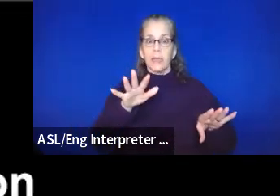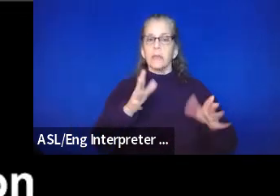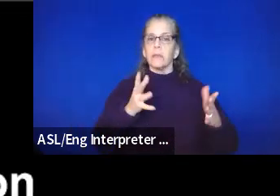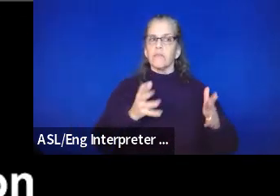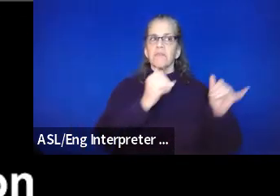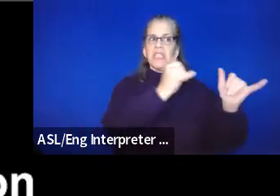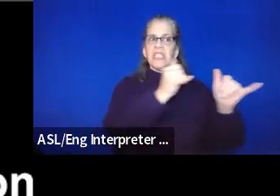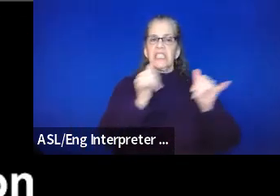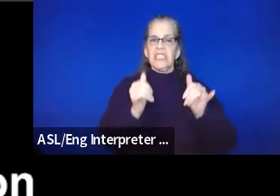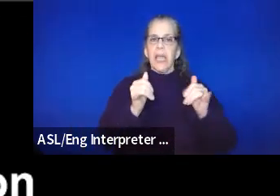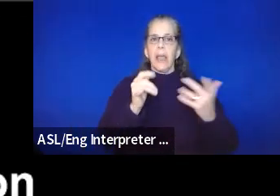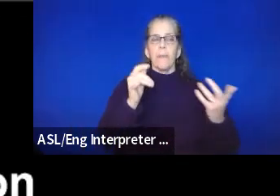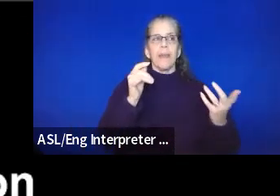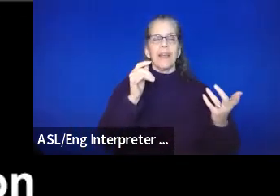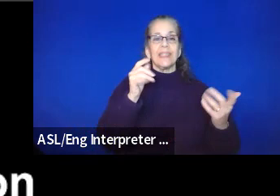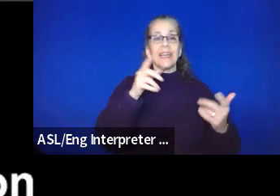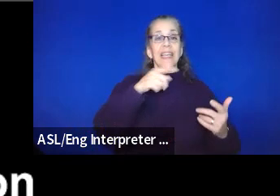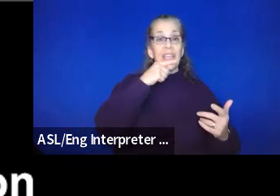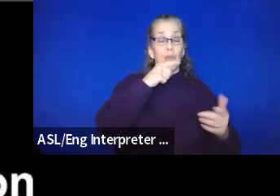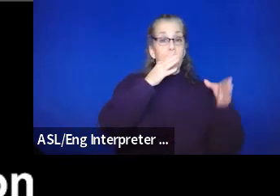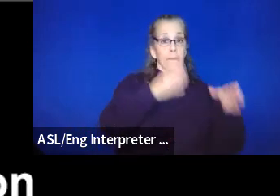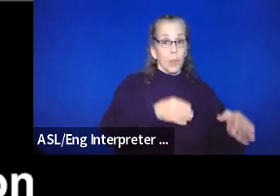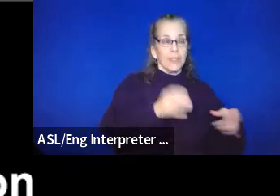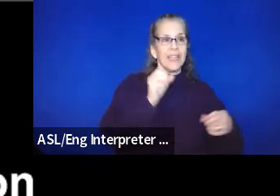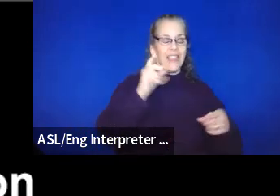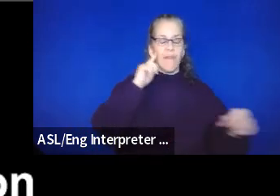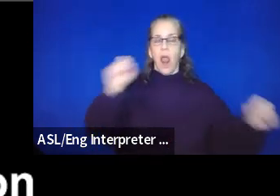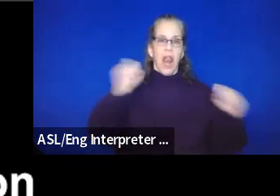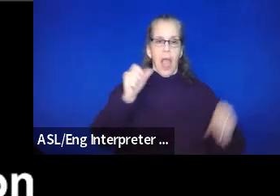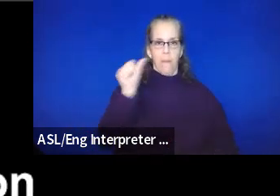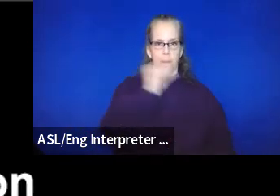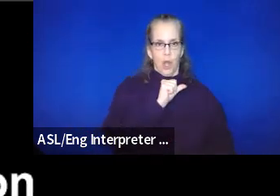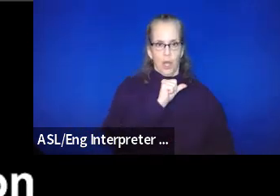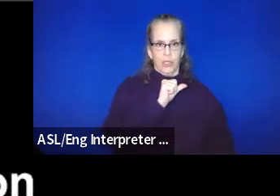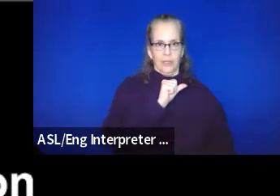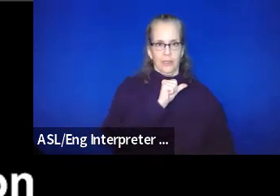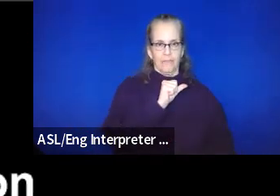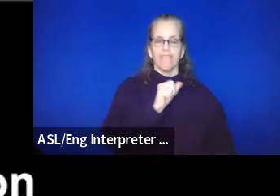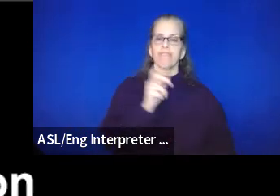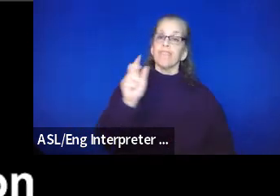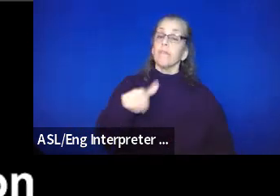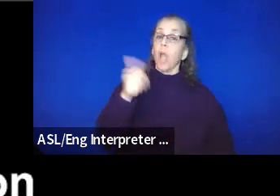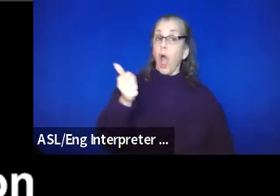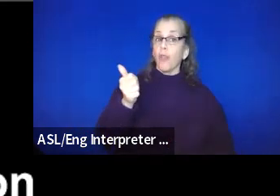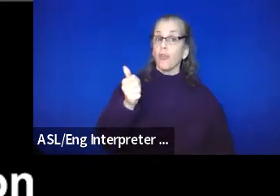is in a loud bar. Other illnesses like autoimmune disease, dizziness,